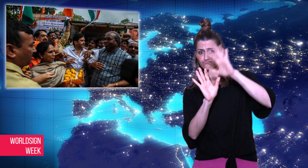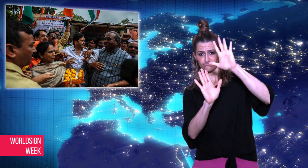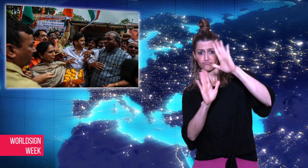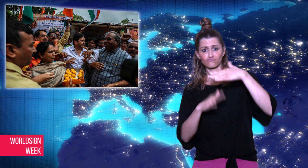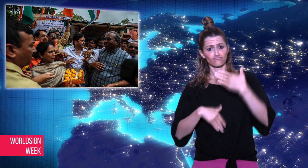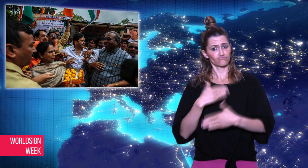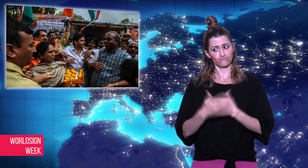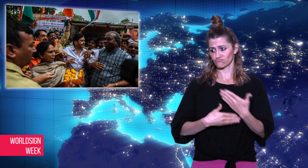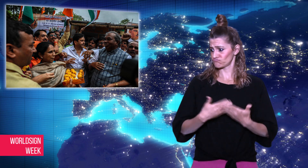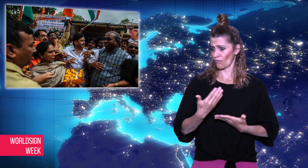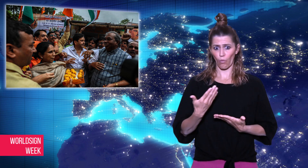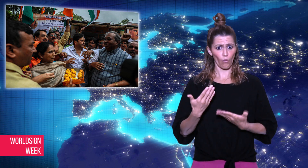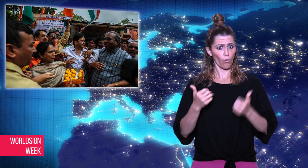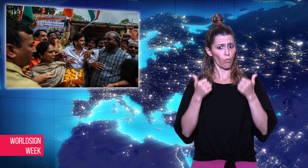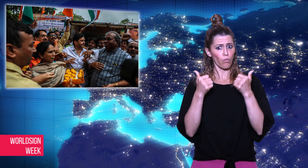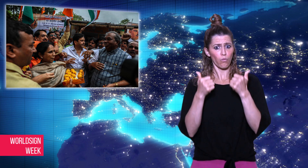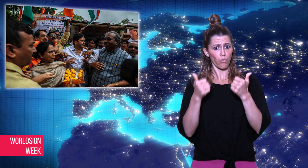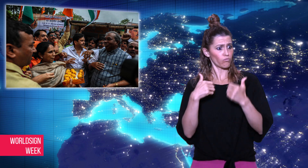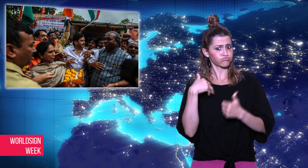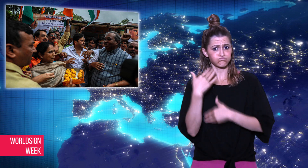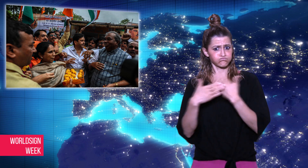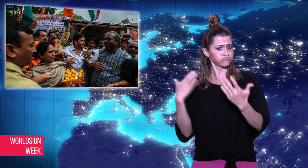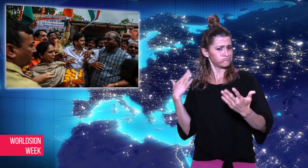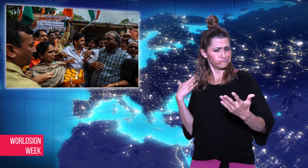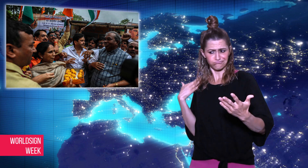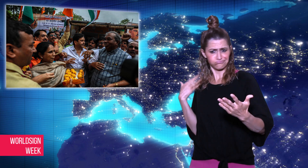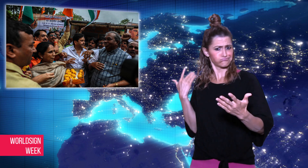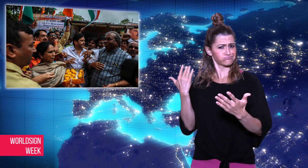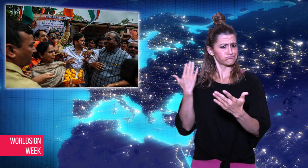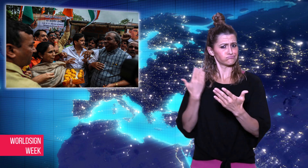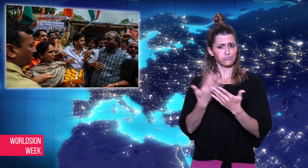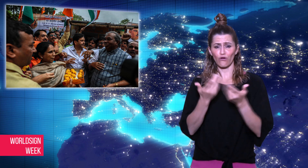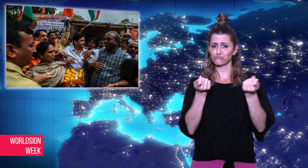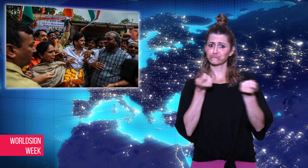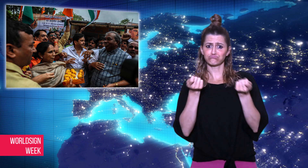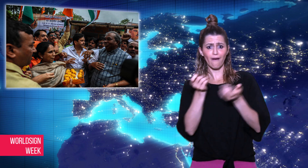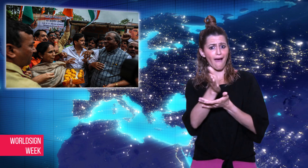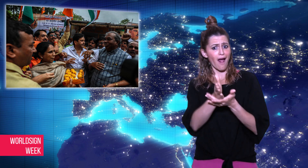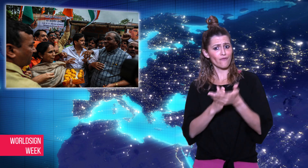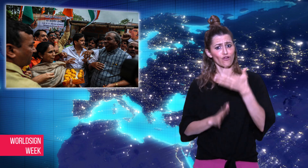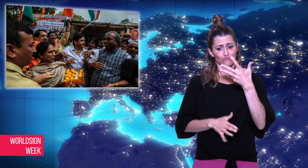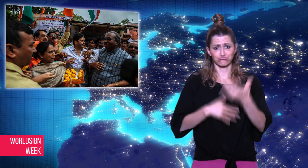under full control by India.